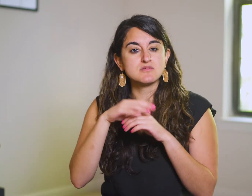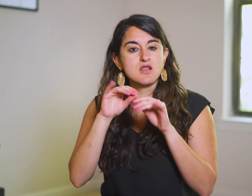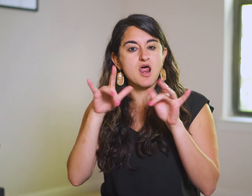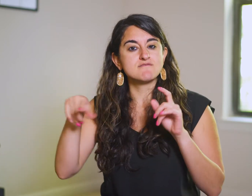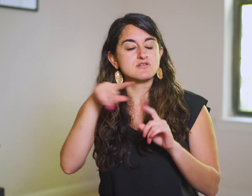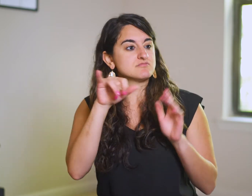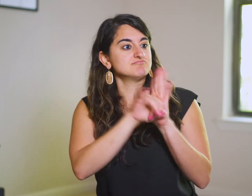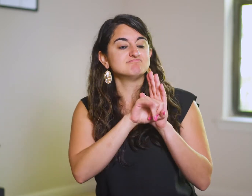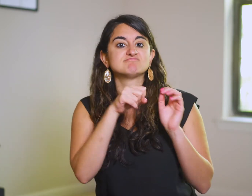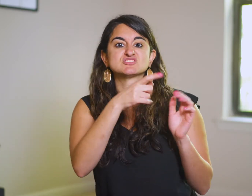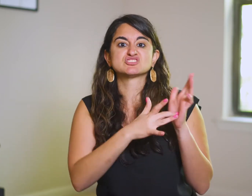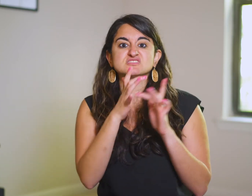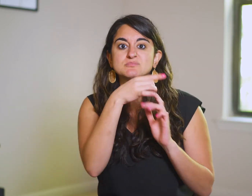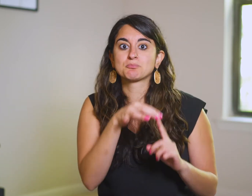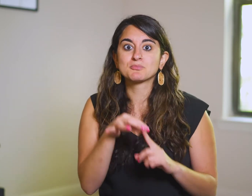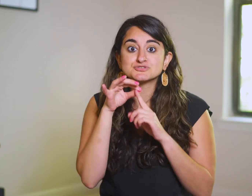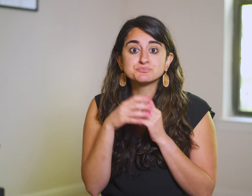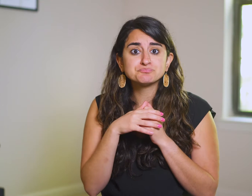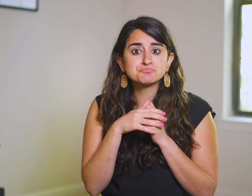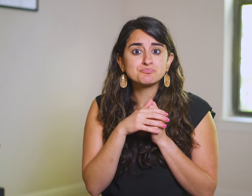They immediately know there’s something special about Him.